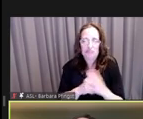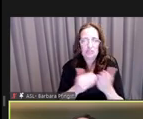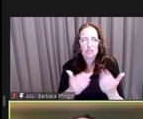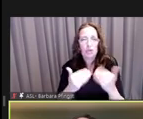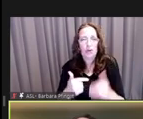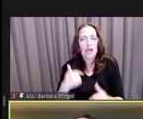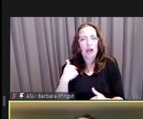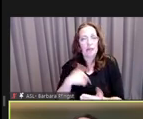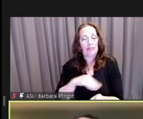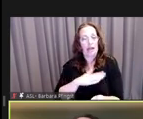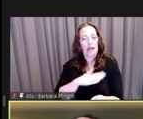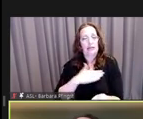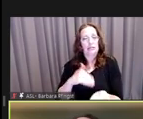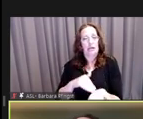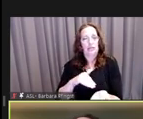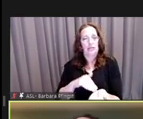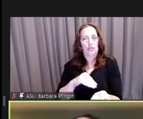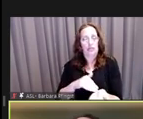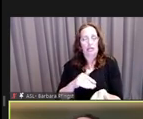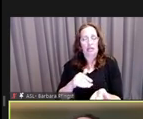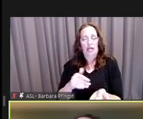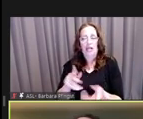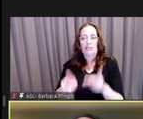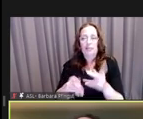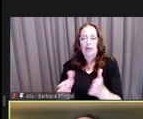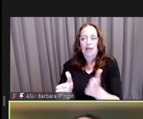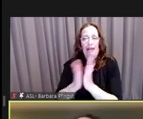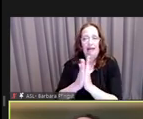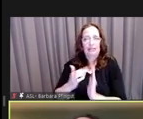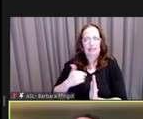and: What is the cause of my child's hearing loss? Can we identify what's going on? And if